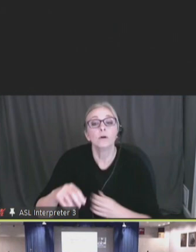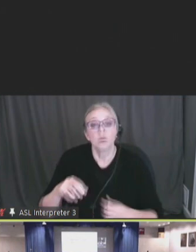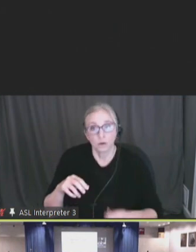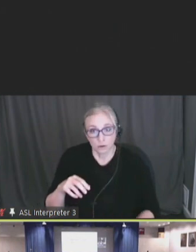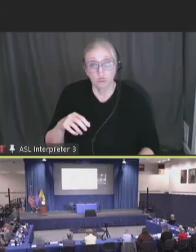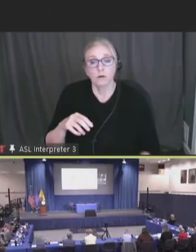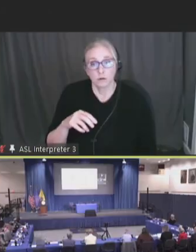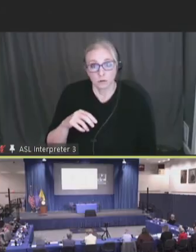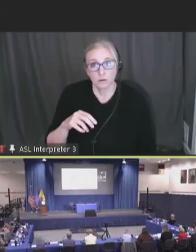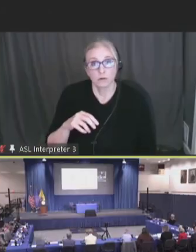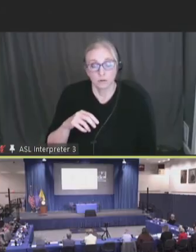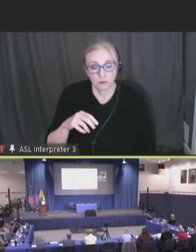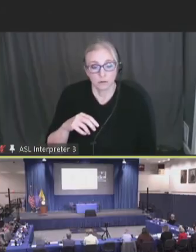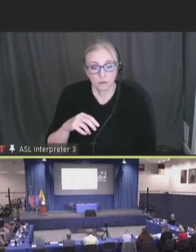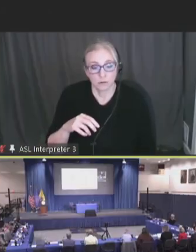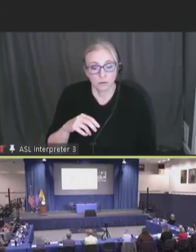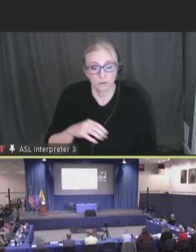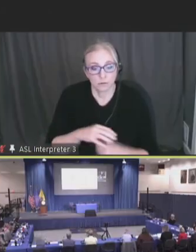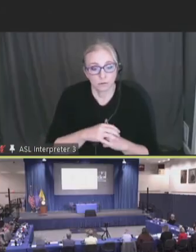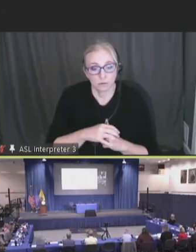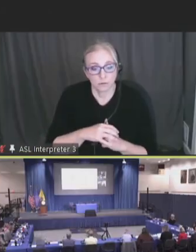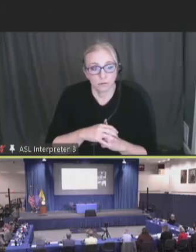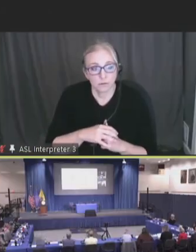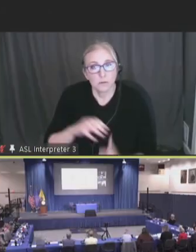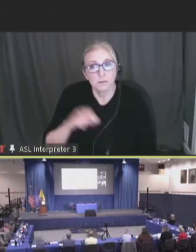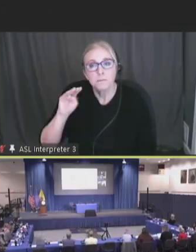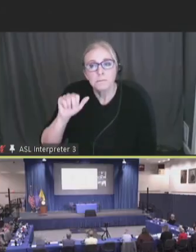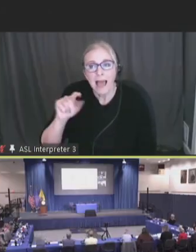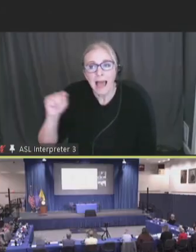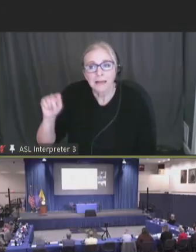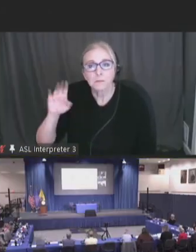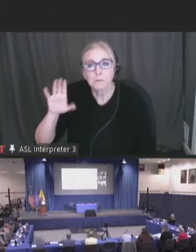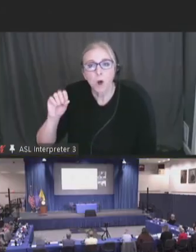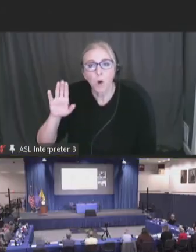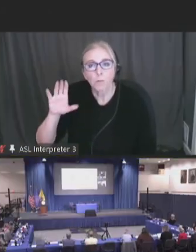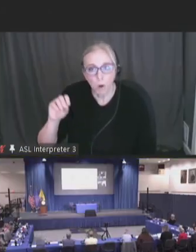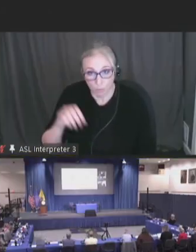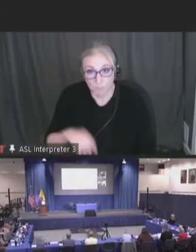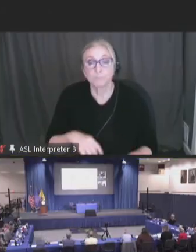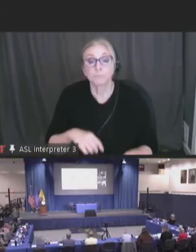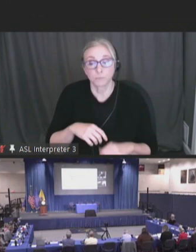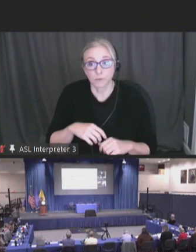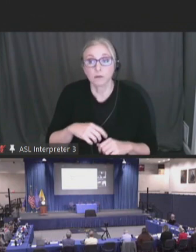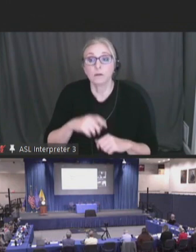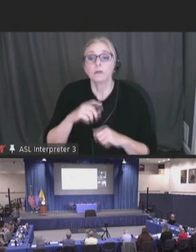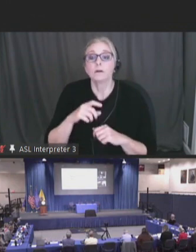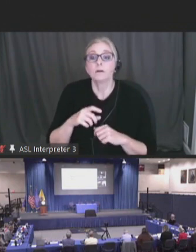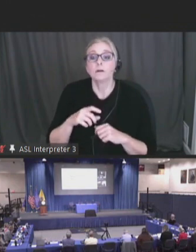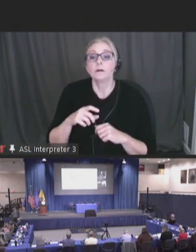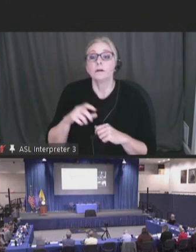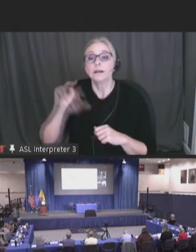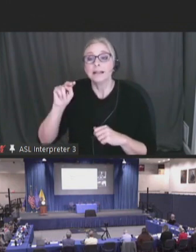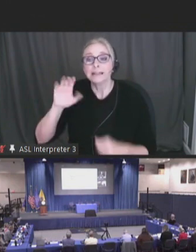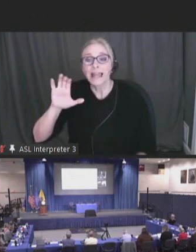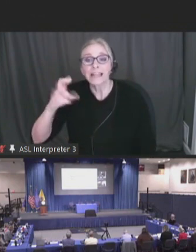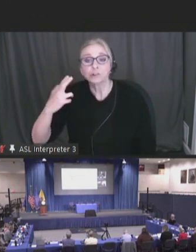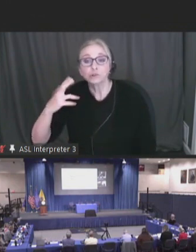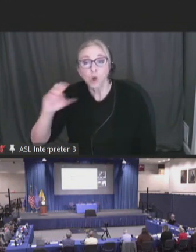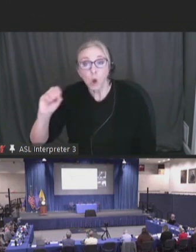Matthew Bobo: Hello, everyone. NACCHO submitted a report and a couple of highlights